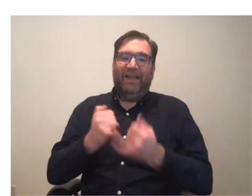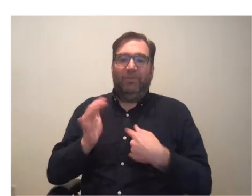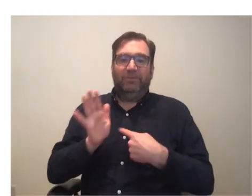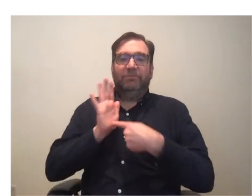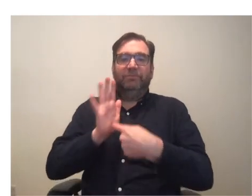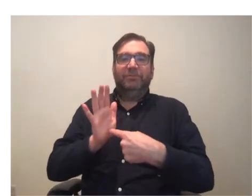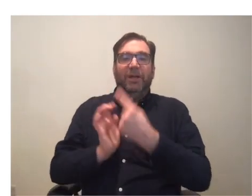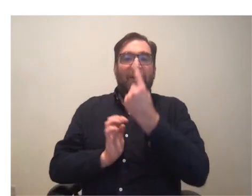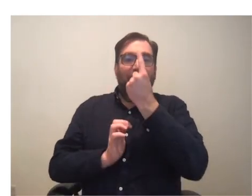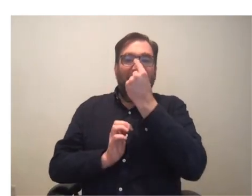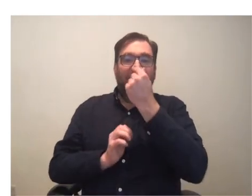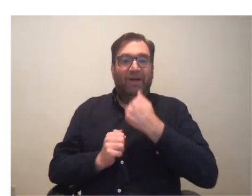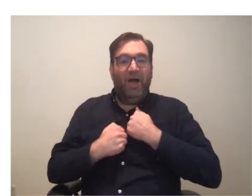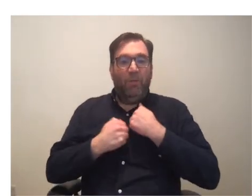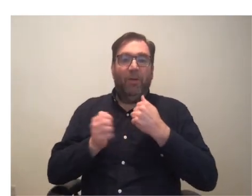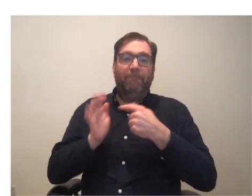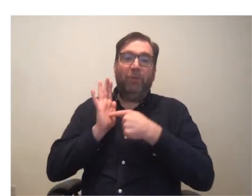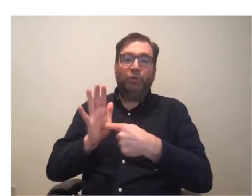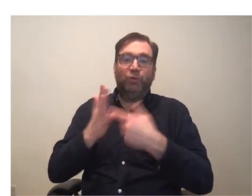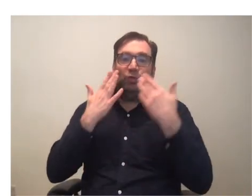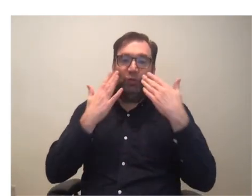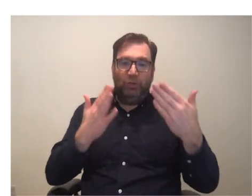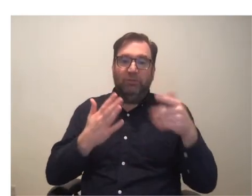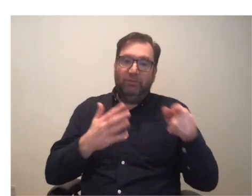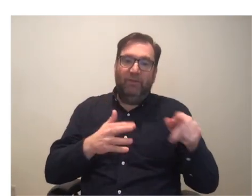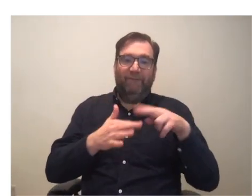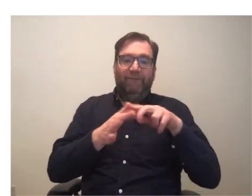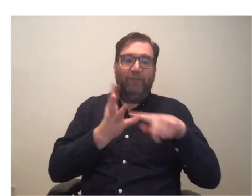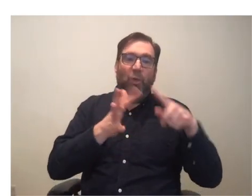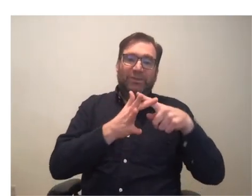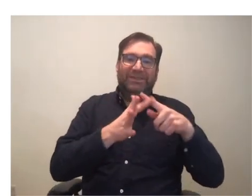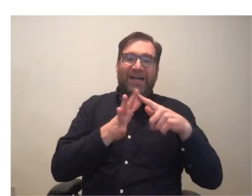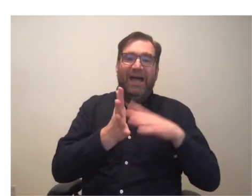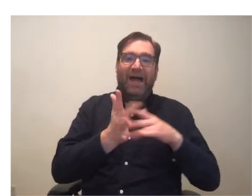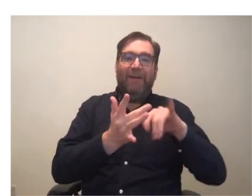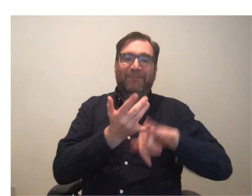Finally, we demonstrate the potential of our model to discover “faux-amis” between